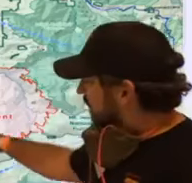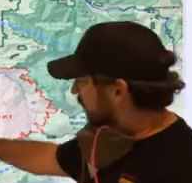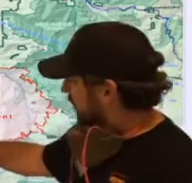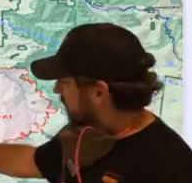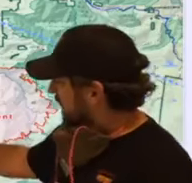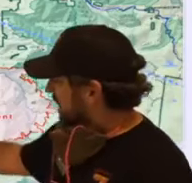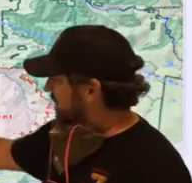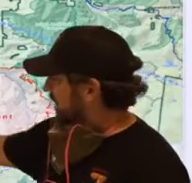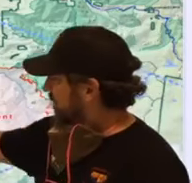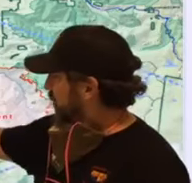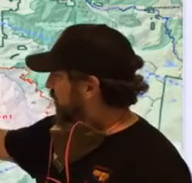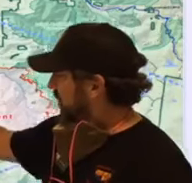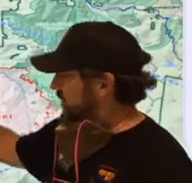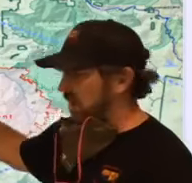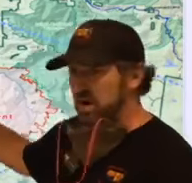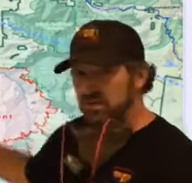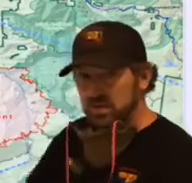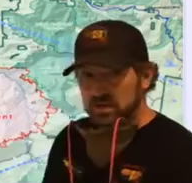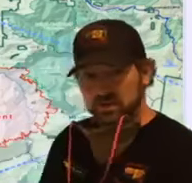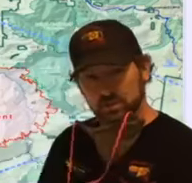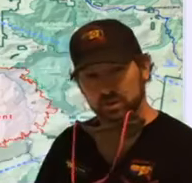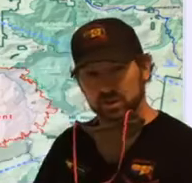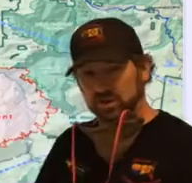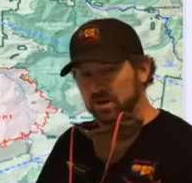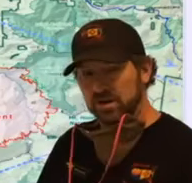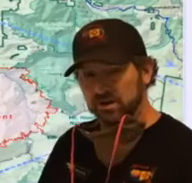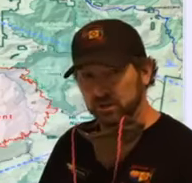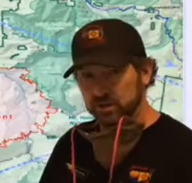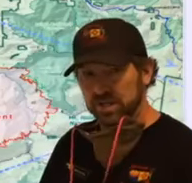currently we actually have boots on the ground so boots on the ground includes